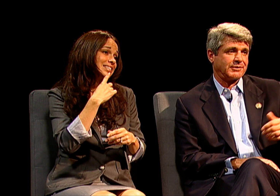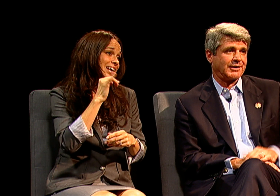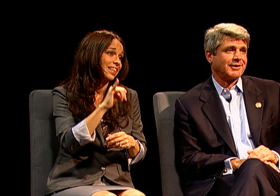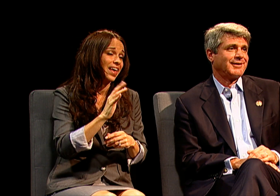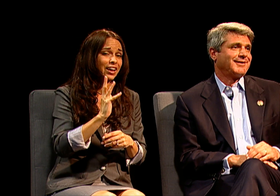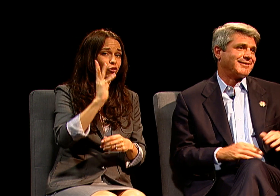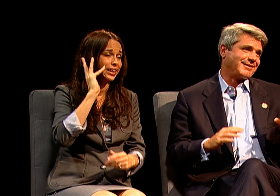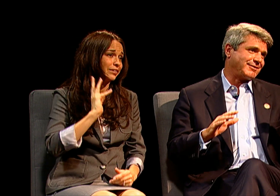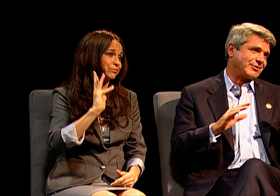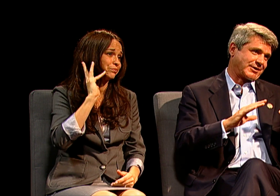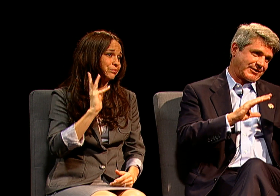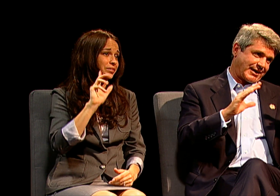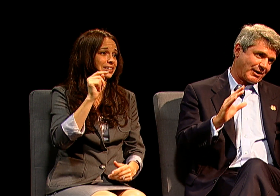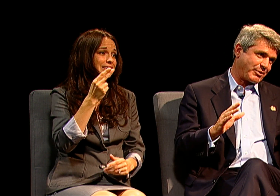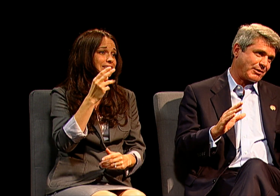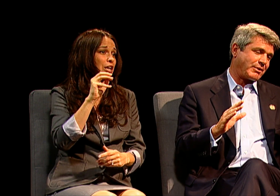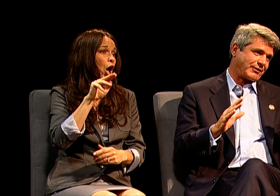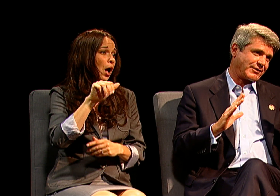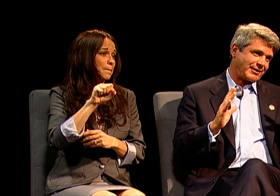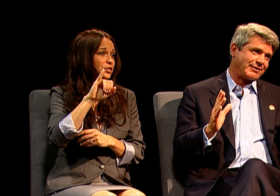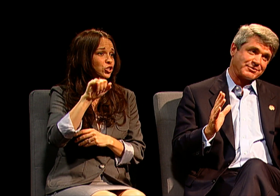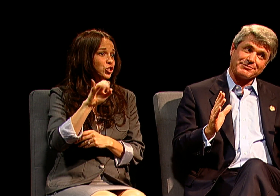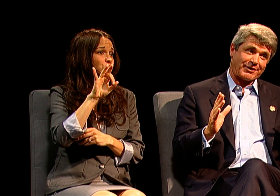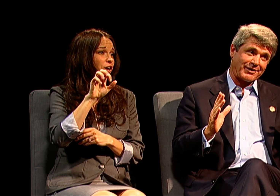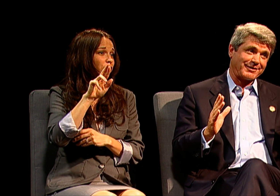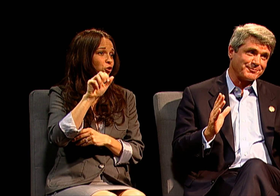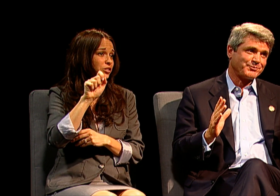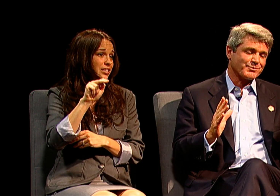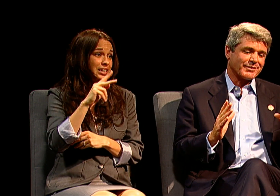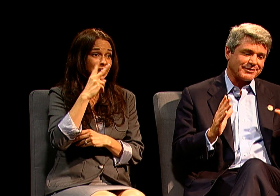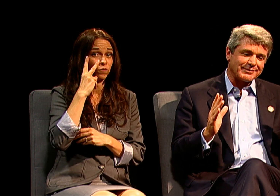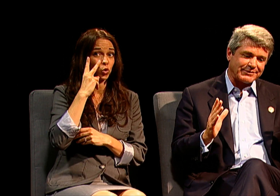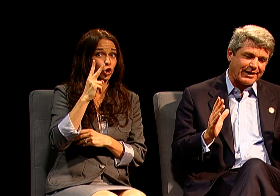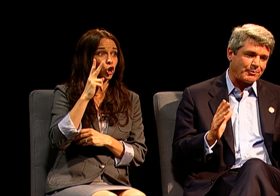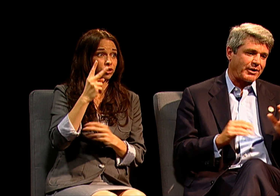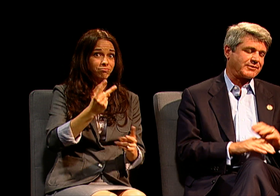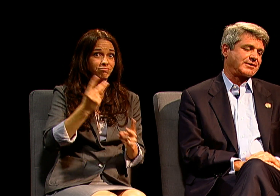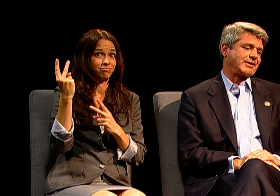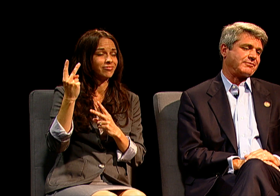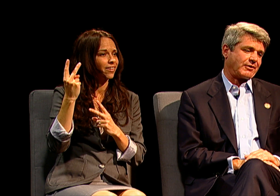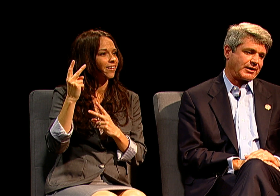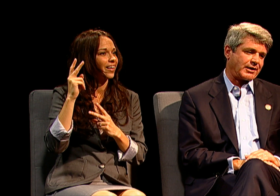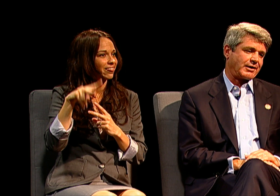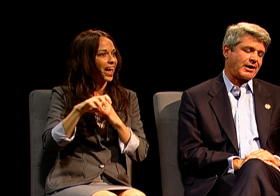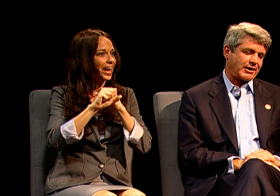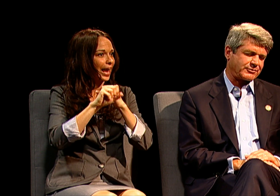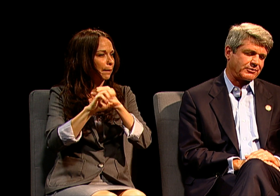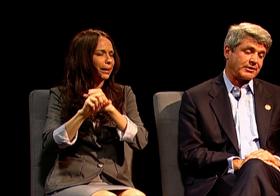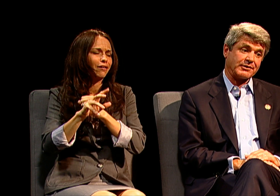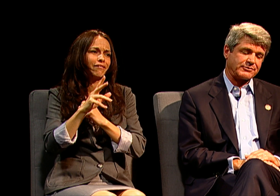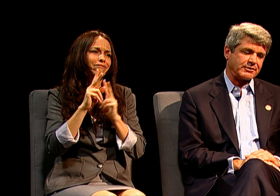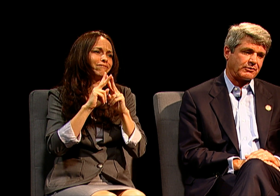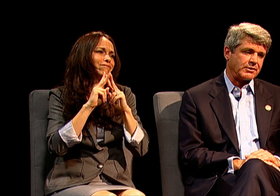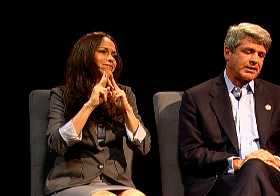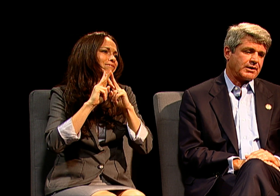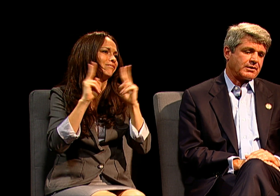I MEAN THEY-- YOU LOOK AT THE CAMPAIGN BACK THEN, AND IT WAS VERY-- THESE CAMPAIGNS CAN GET VERY HOSTILE AND UNCIVIL